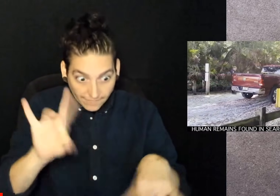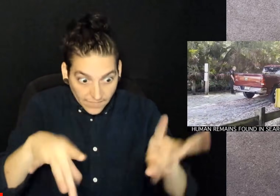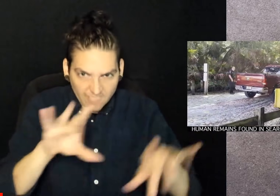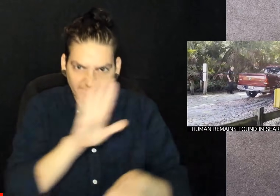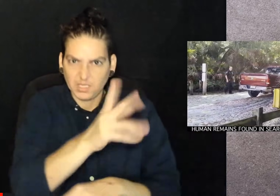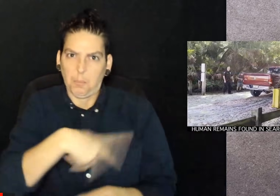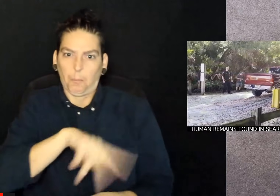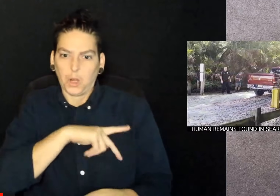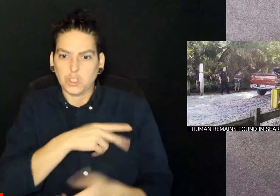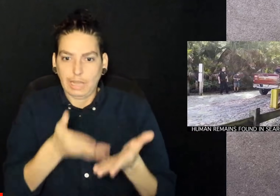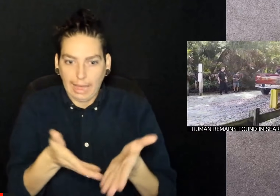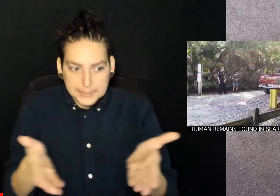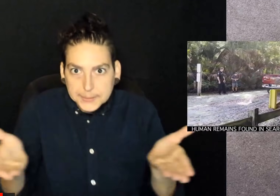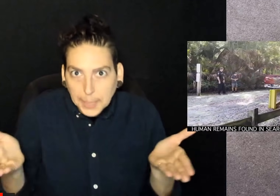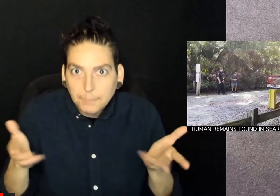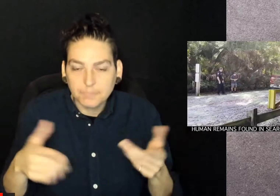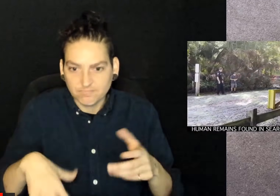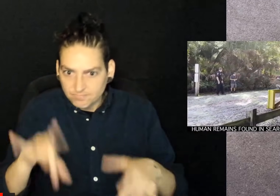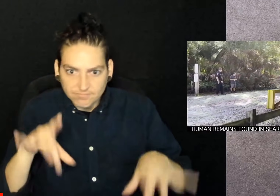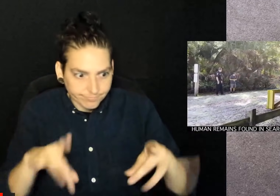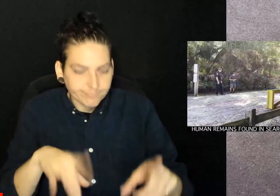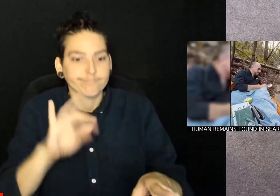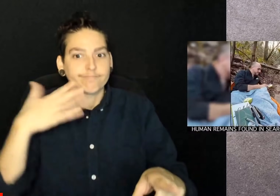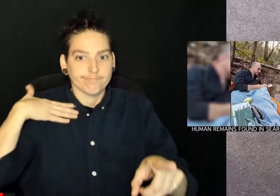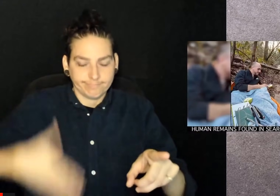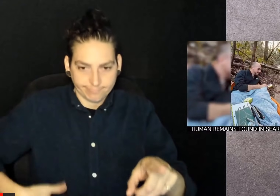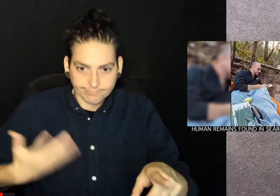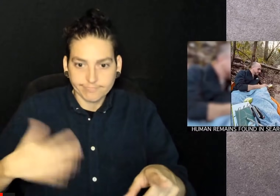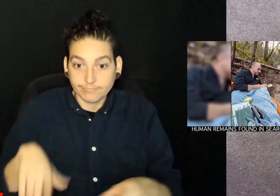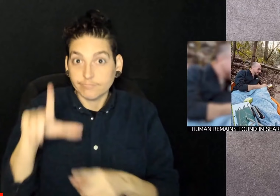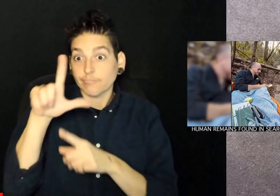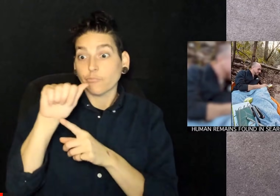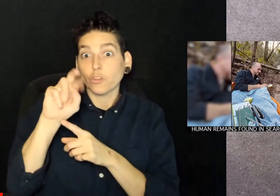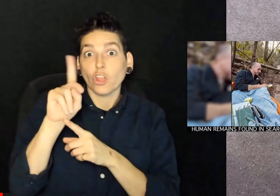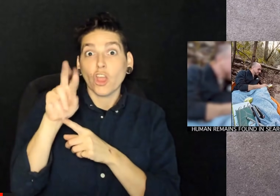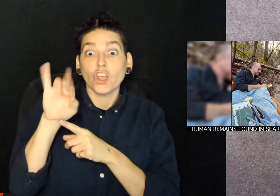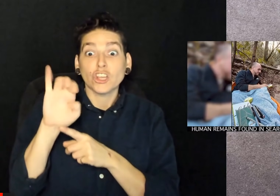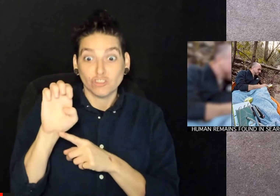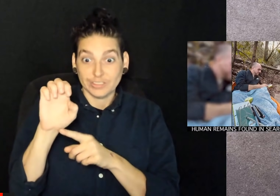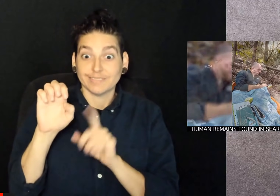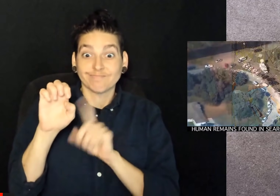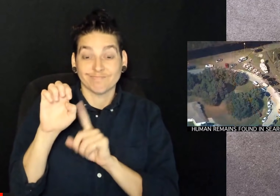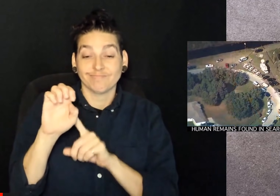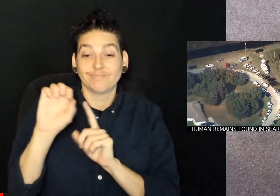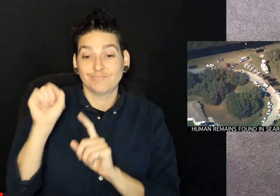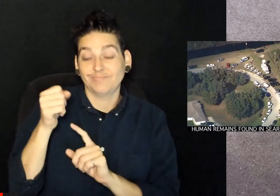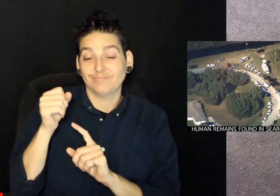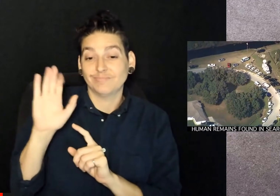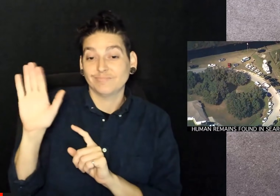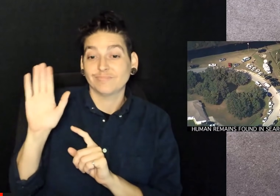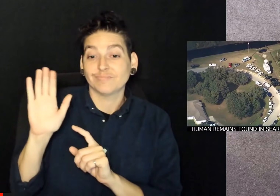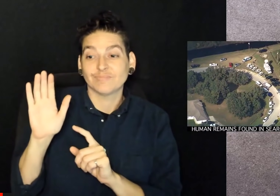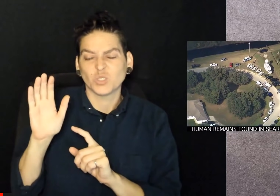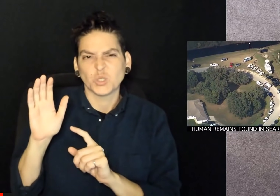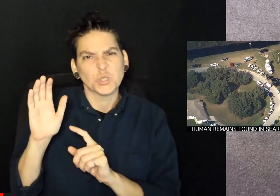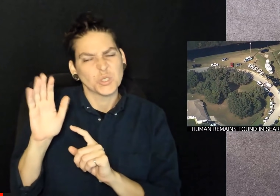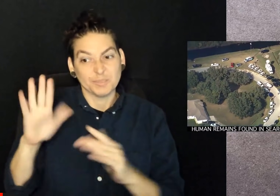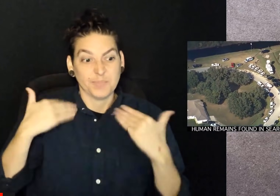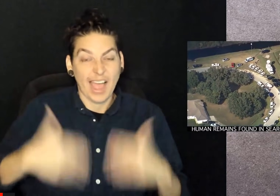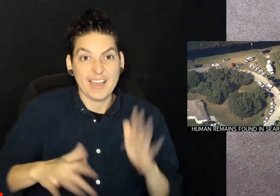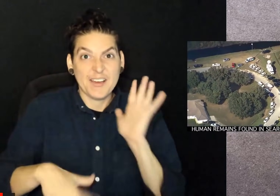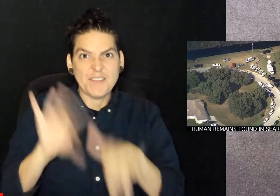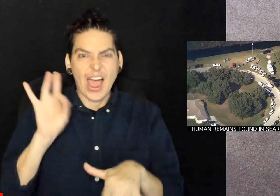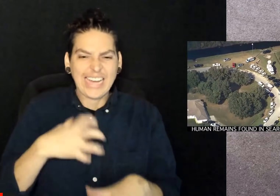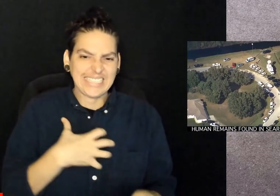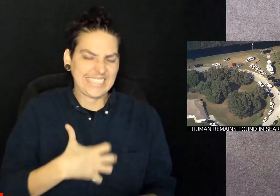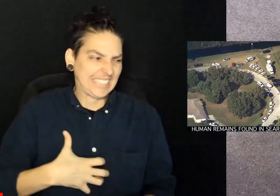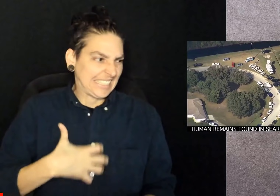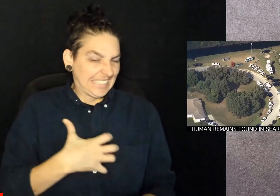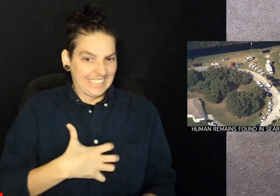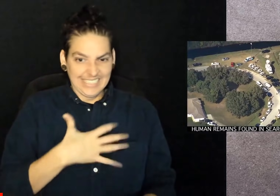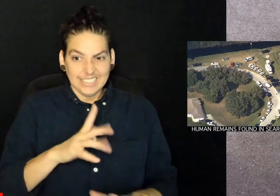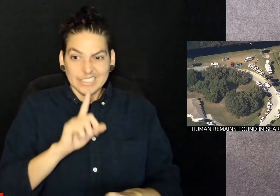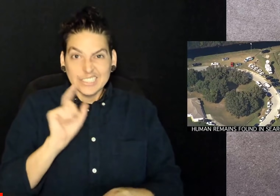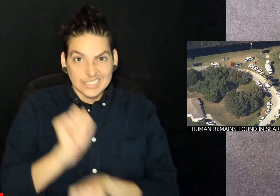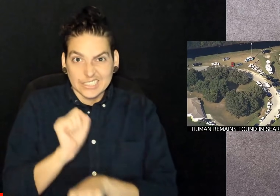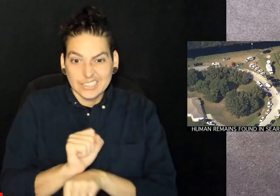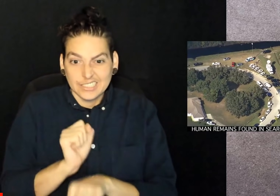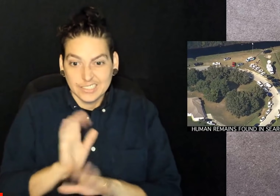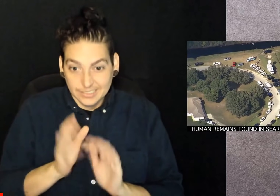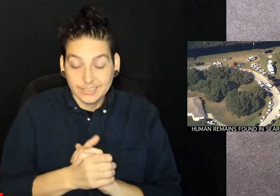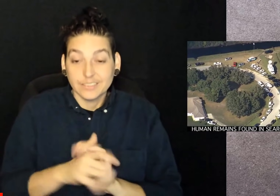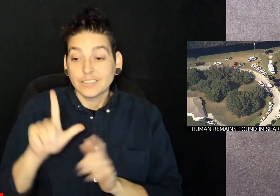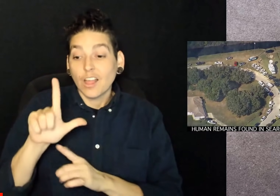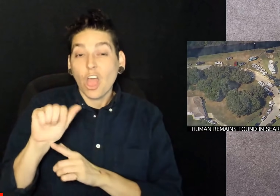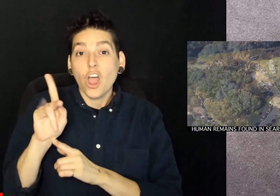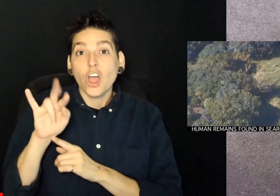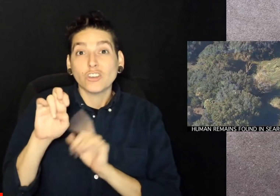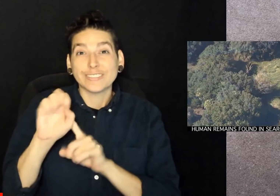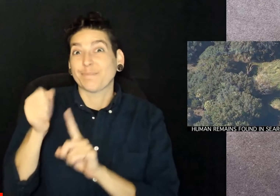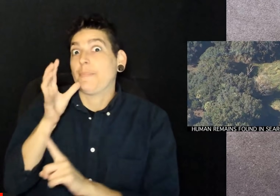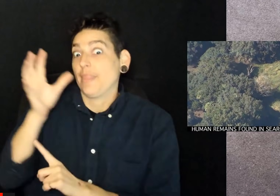along with personal items belonging to Laundrie the grim discovery was made on the day Laundrie's